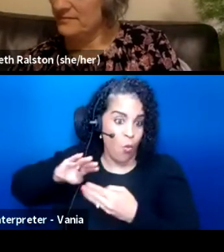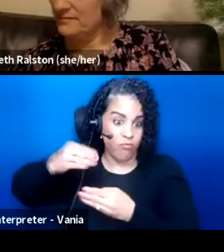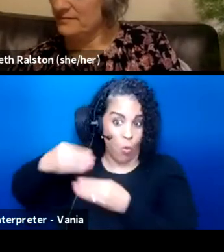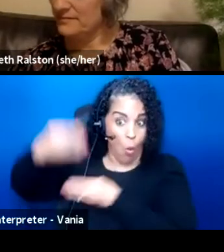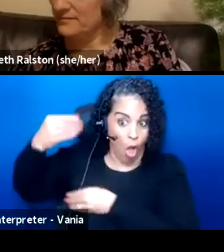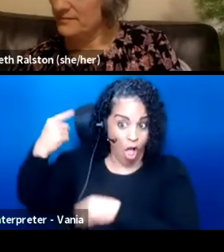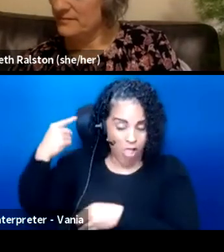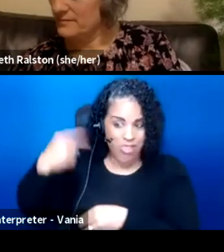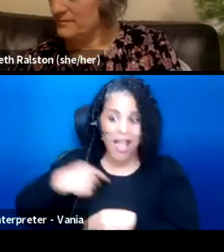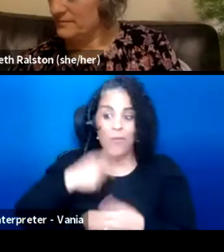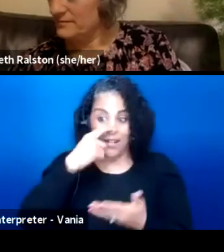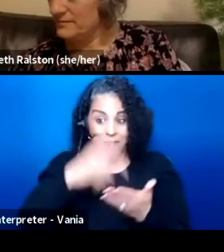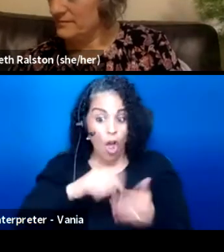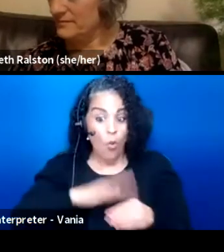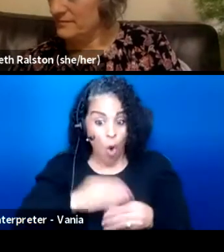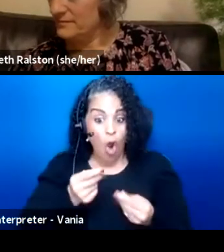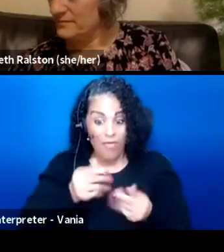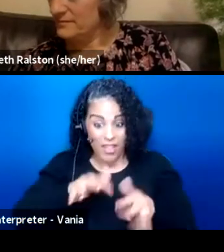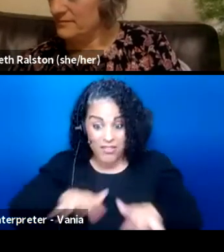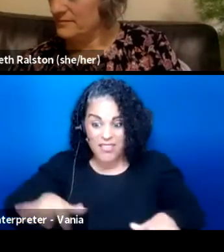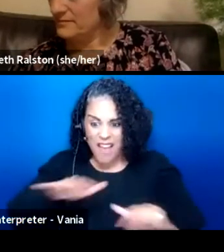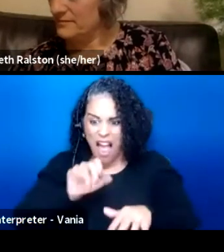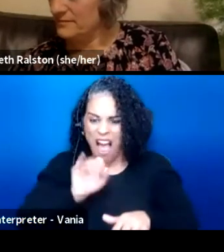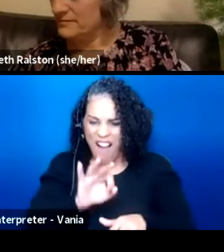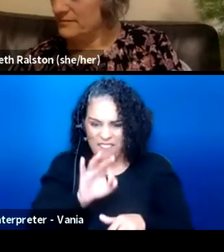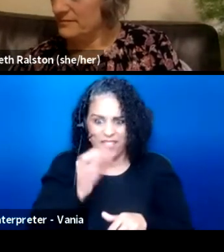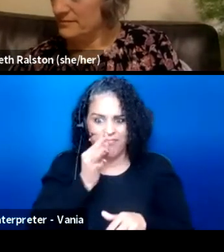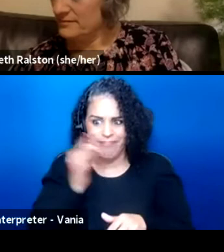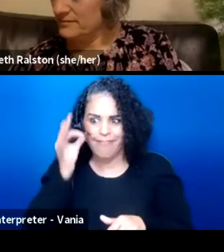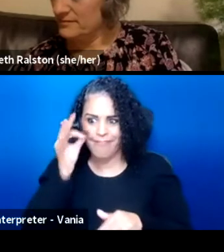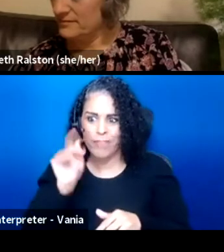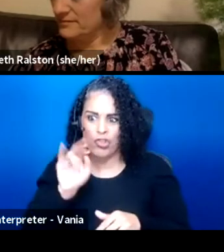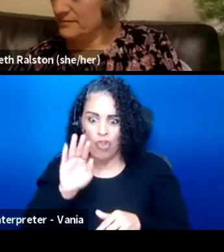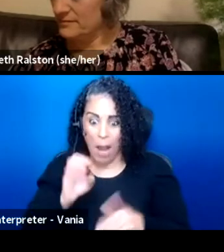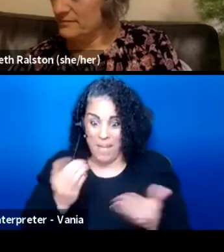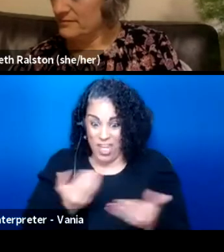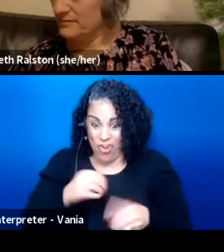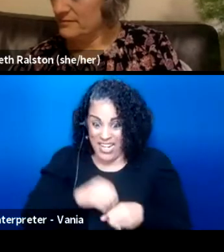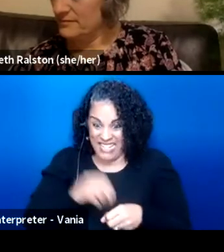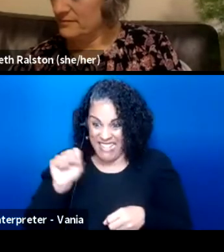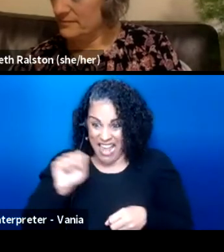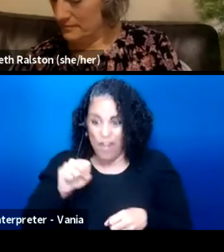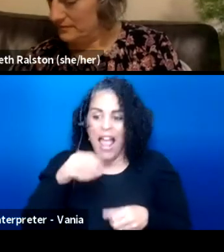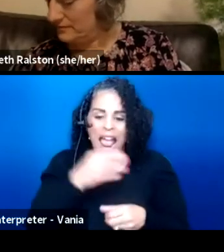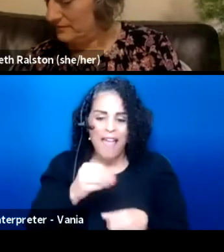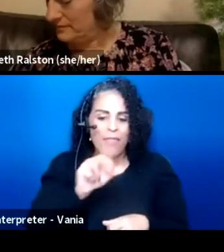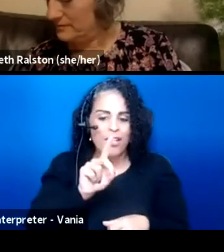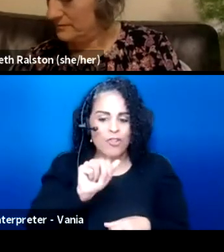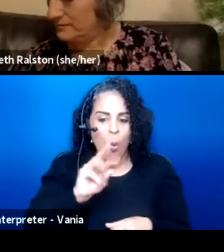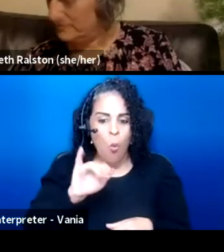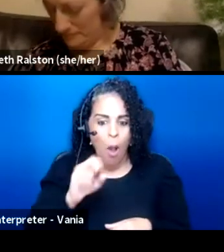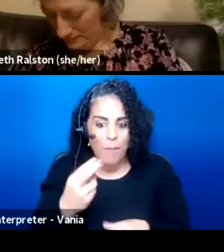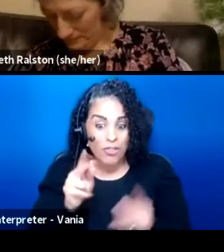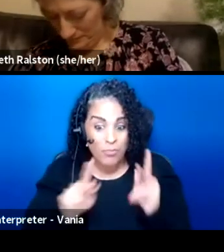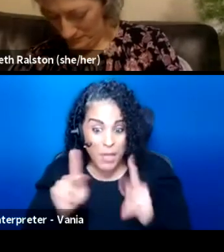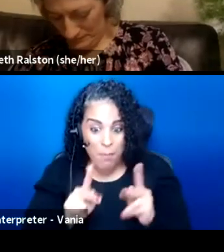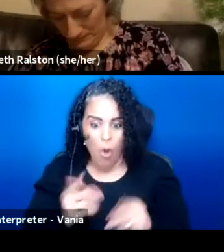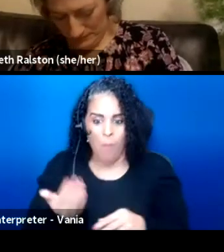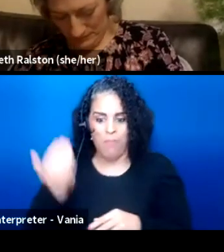on the traditional land of the Coast Salish people here in Seattle, including the Duwamish people past and present, and we honor with gratitude